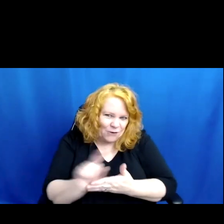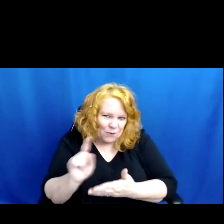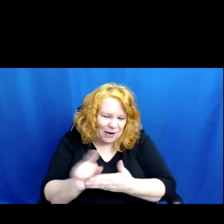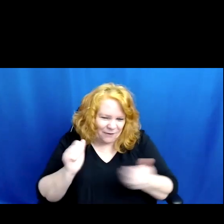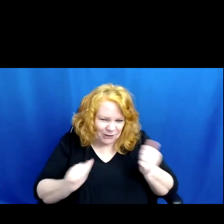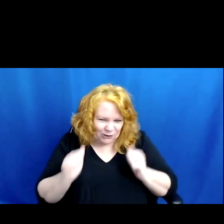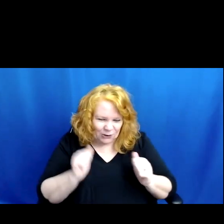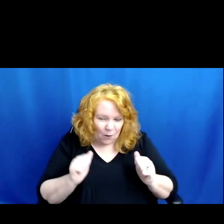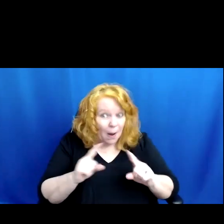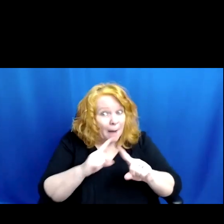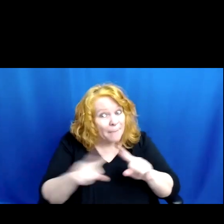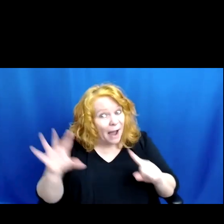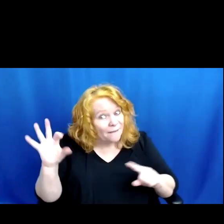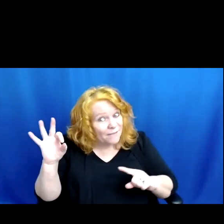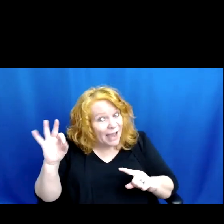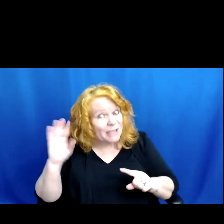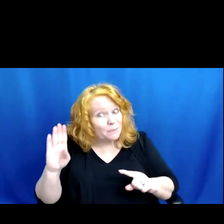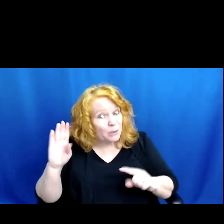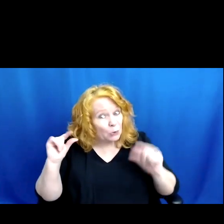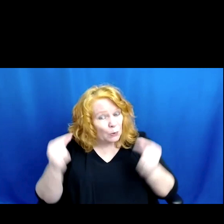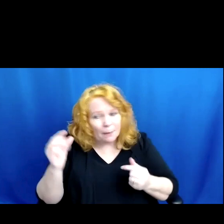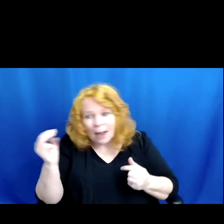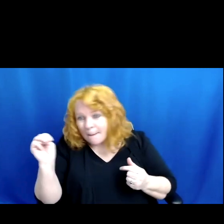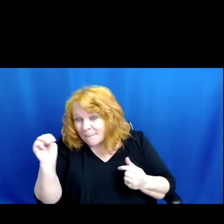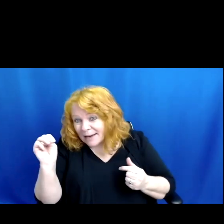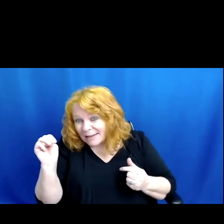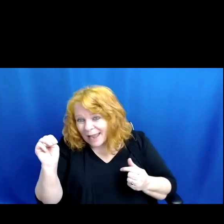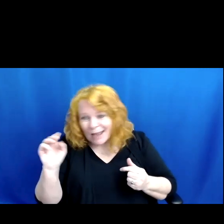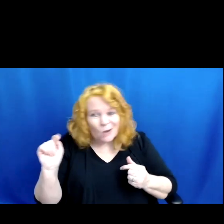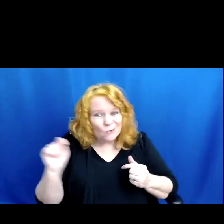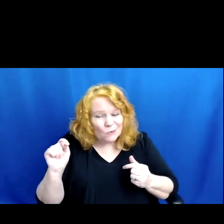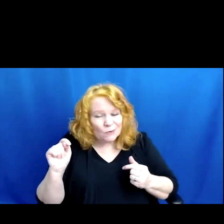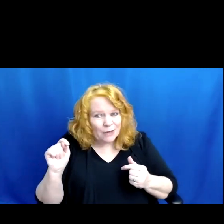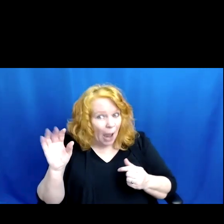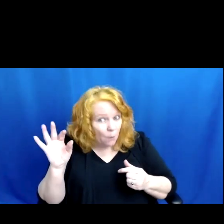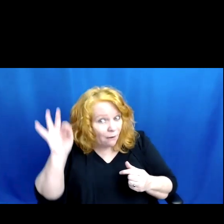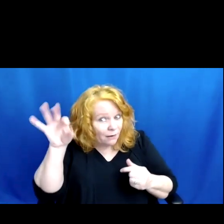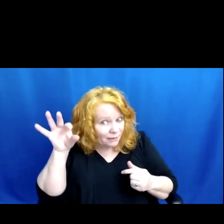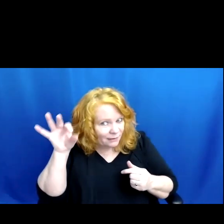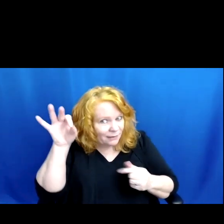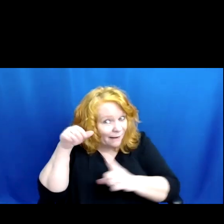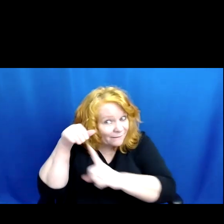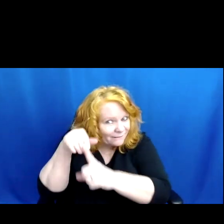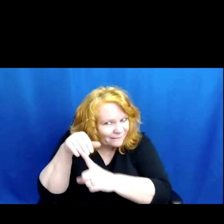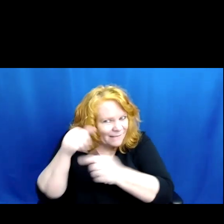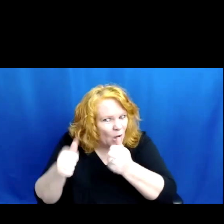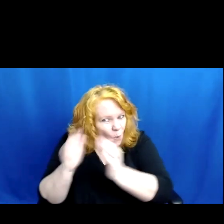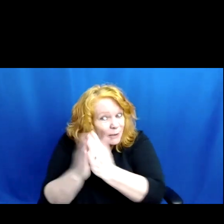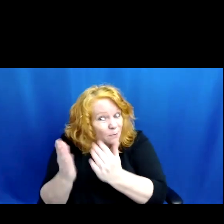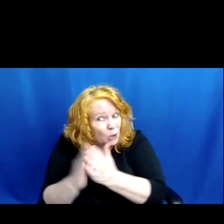In the Facebook group on Monday and Tuesday I will be cueing you in to remind you which booklet you will need to be looking at.